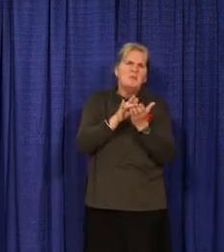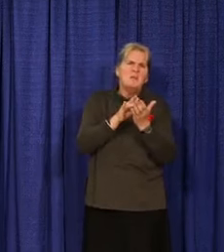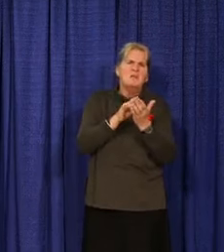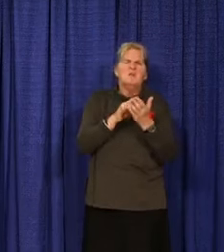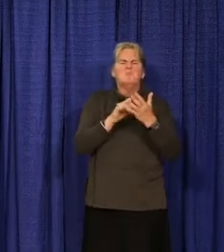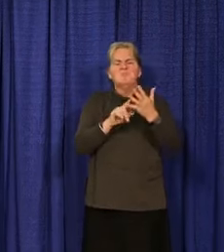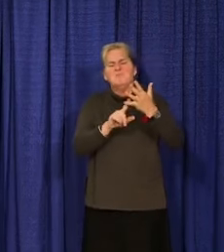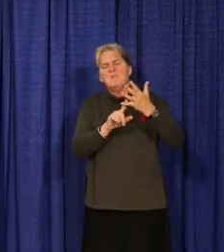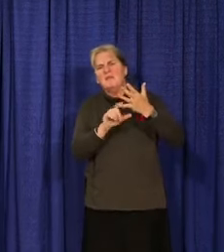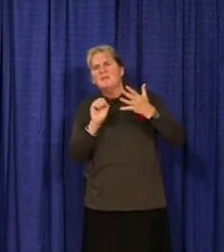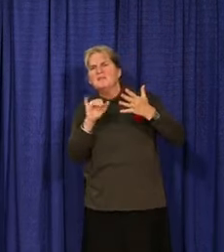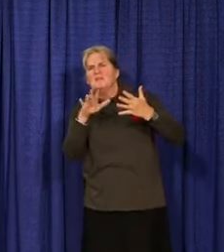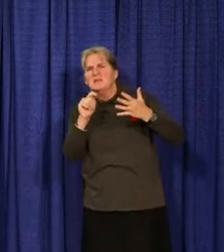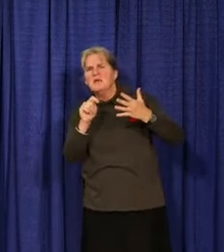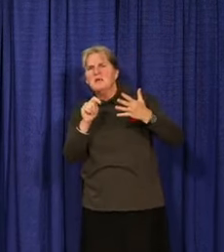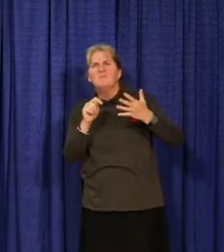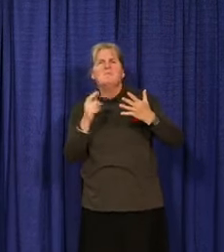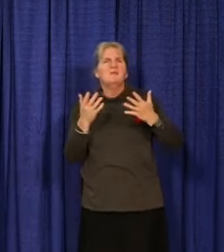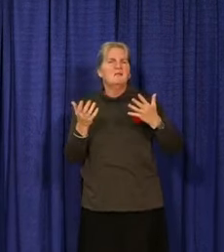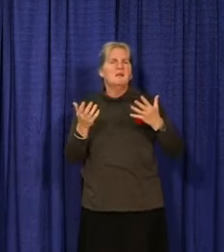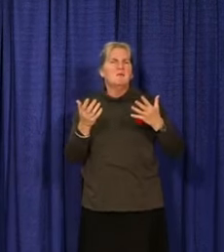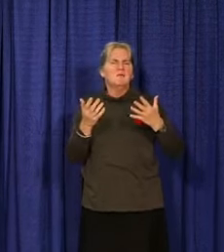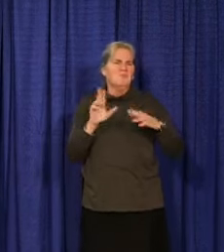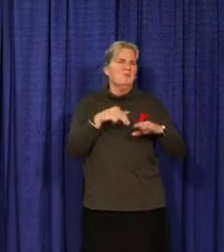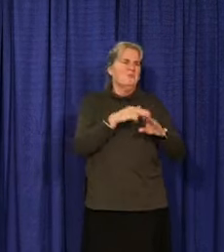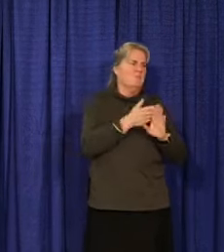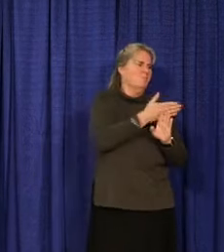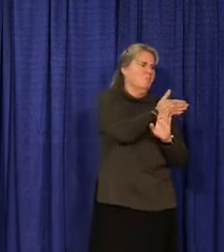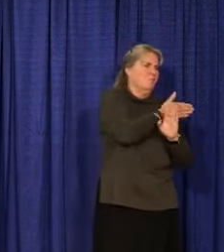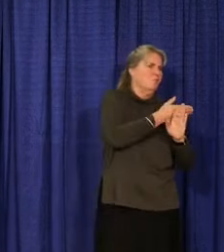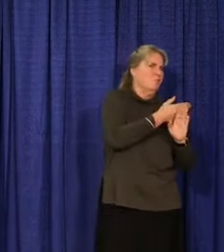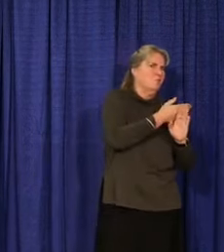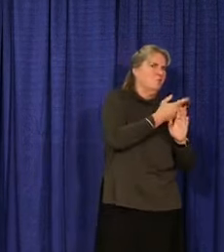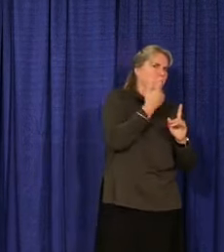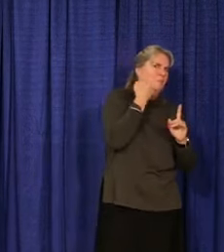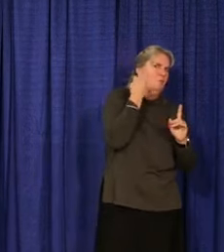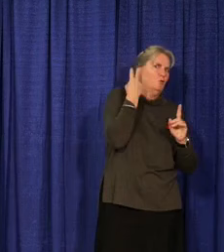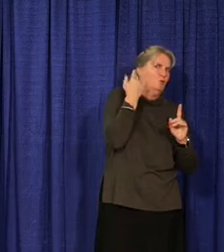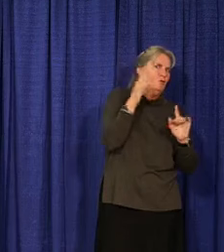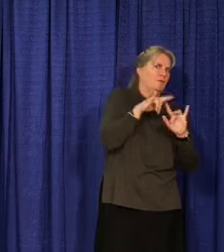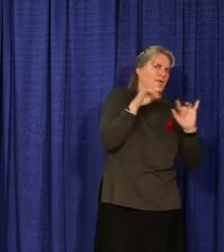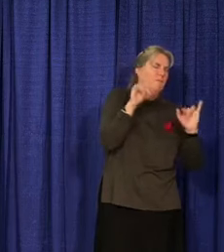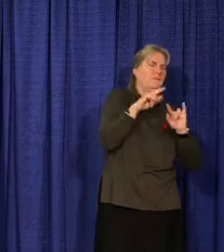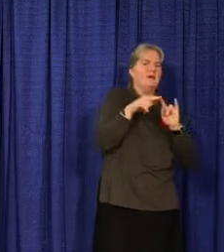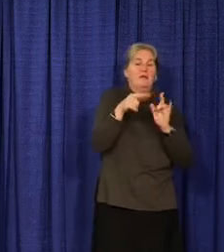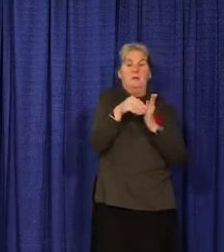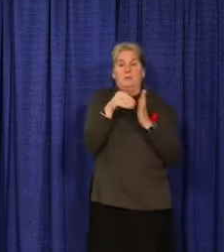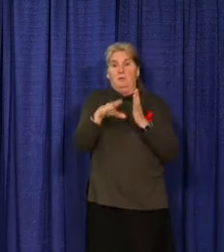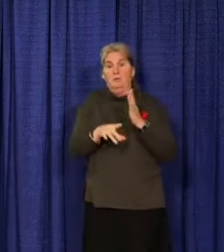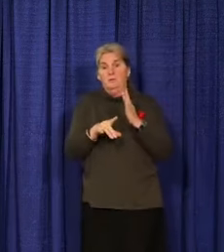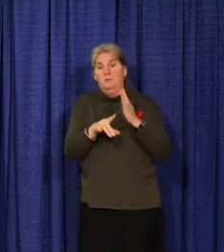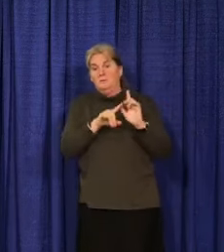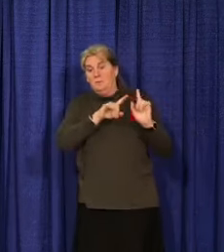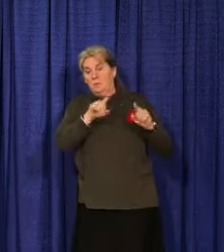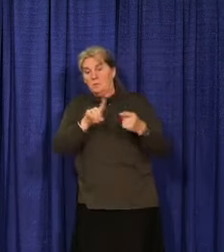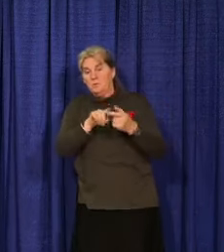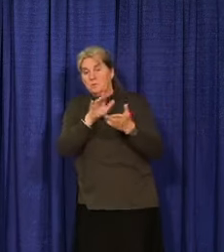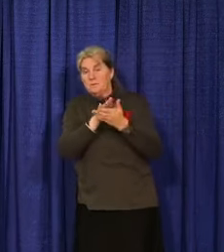September, even in a regular school year the students